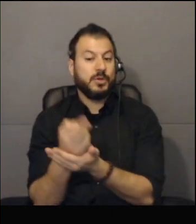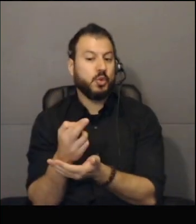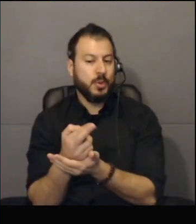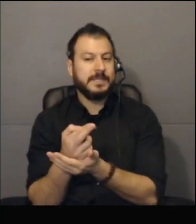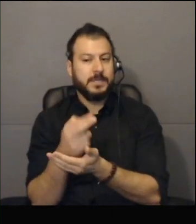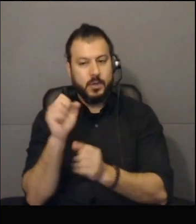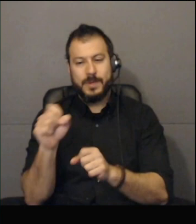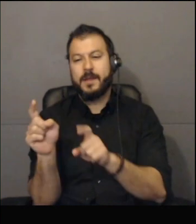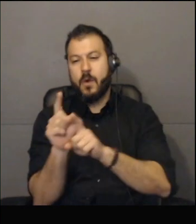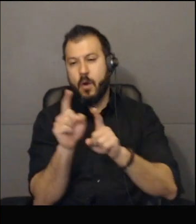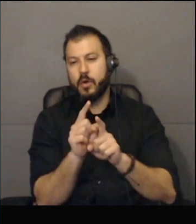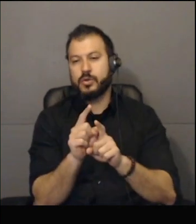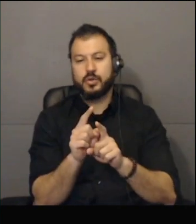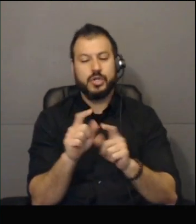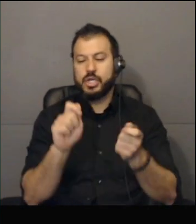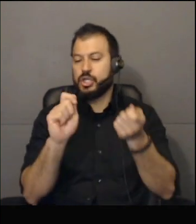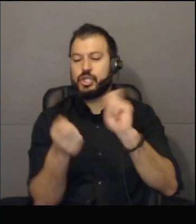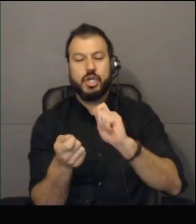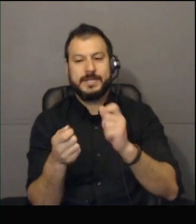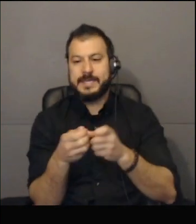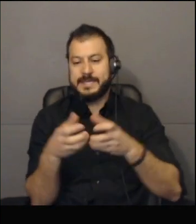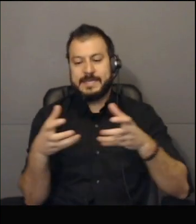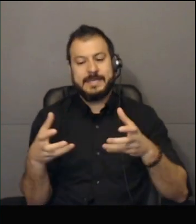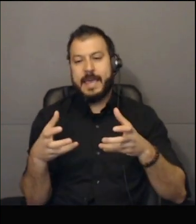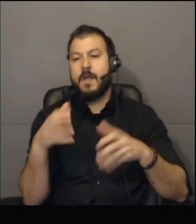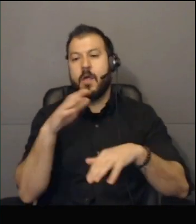can also adjust the scale levels on the trigger of